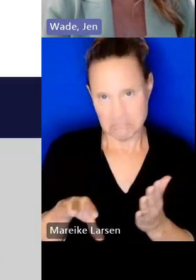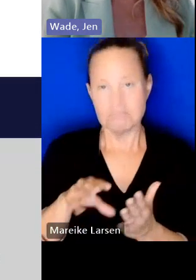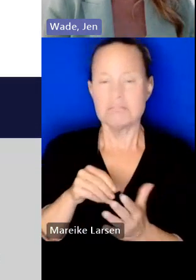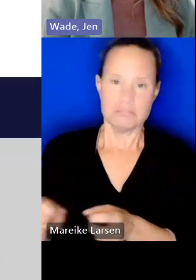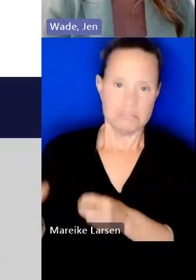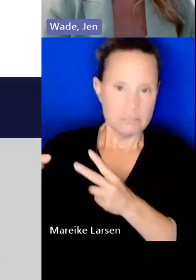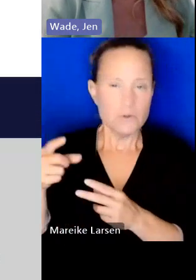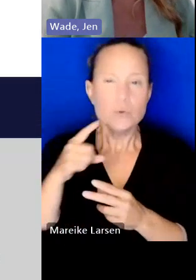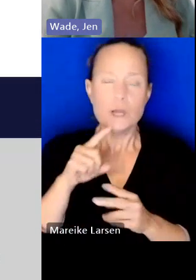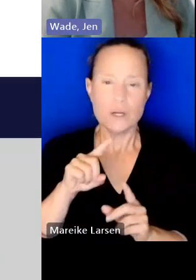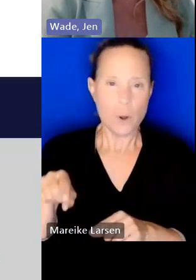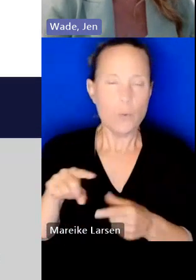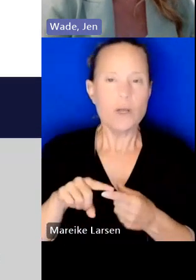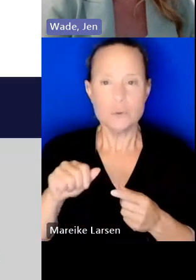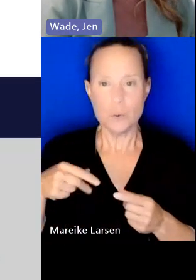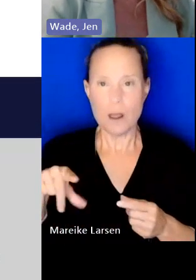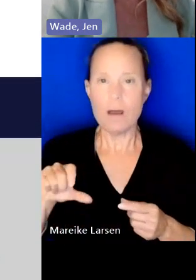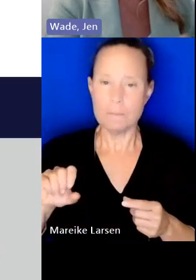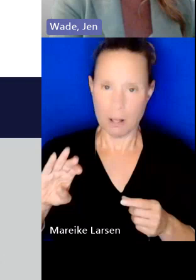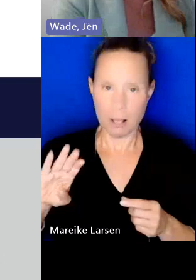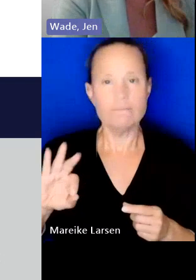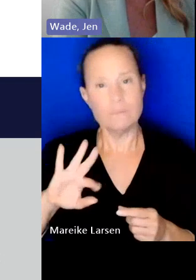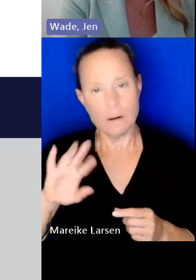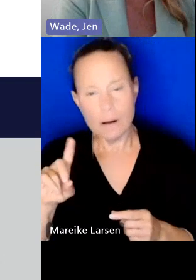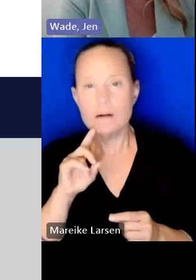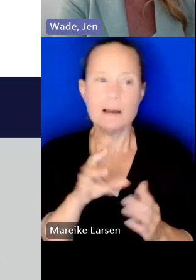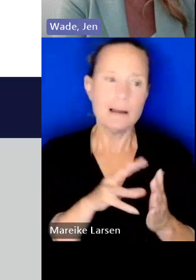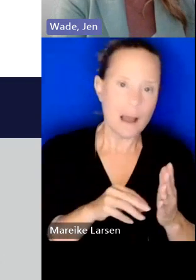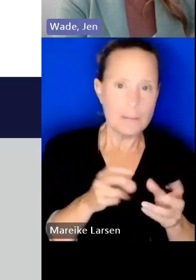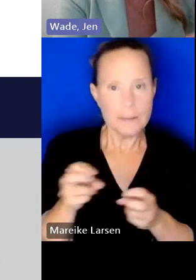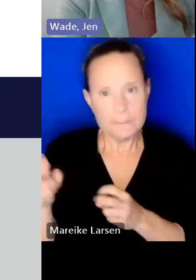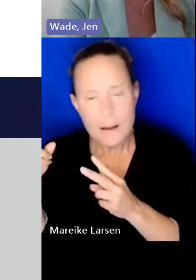so you can go into ample fund you can copy and paste the content from your